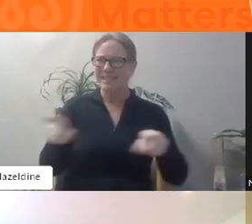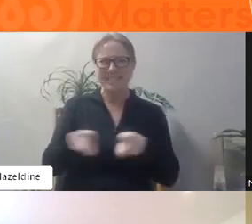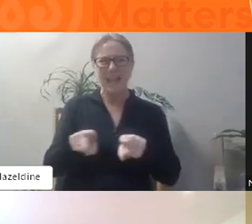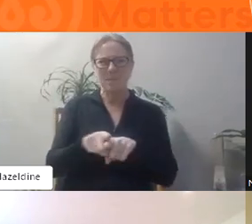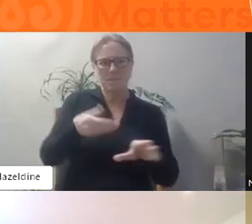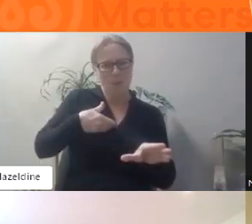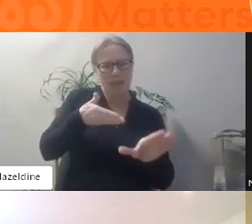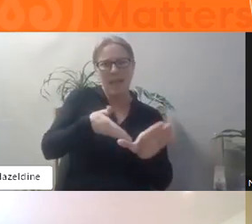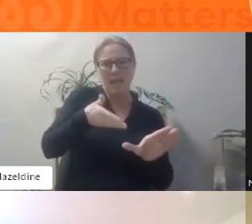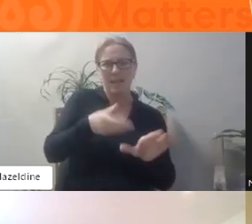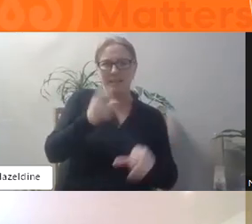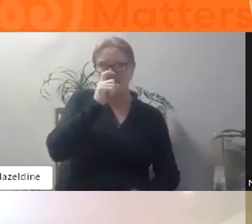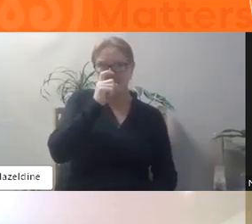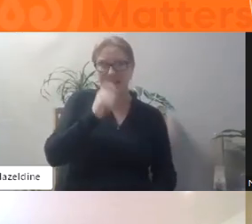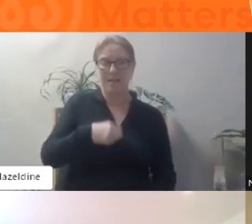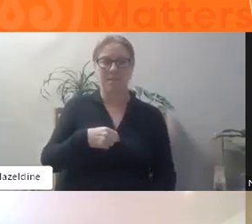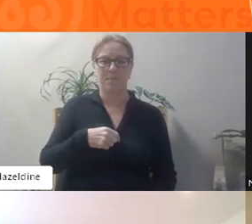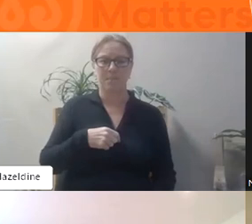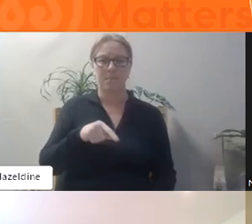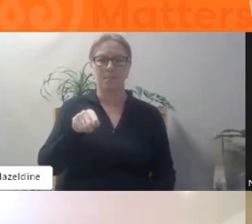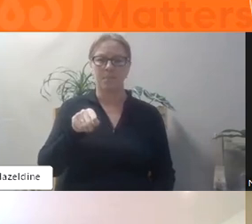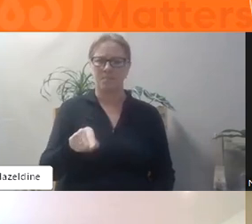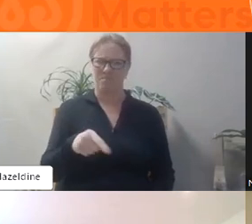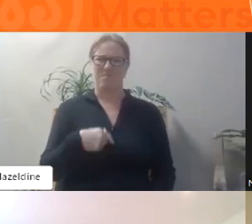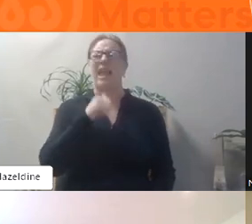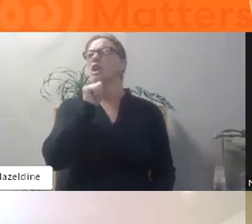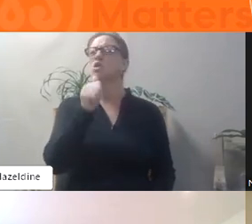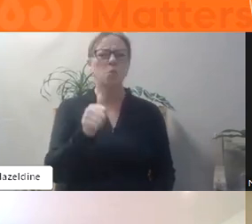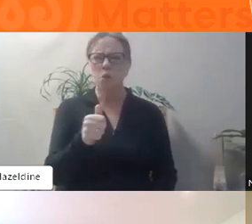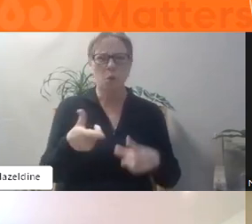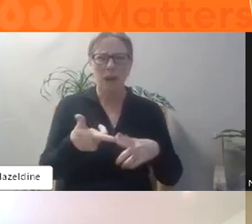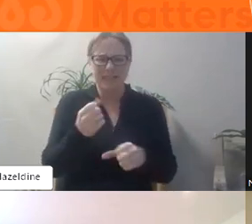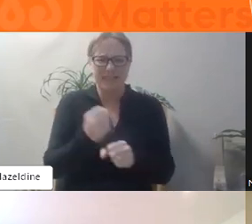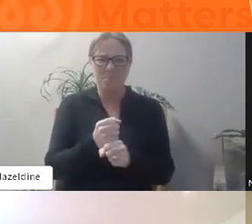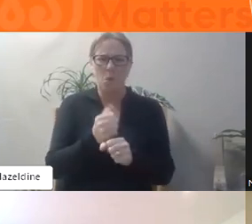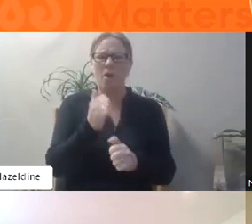school. This could be seen as an unusual example of sibling rivalry.